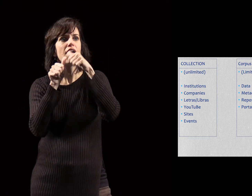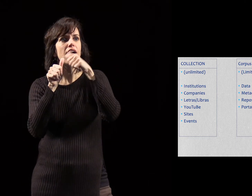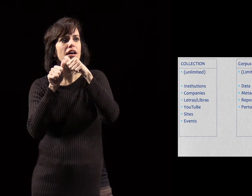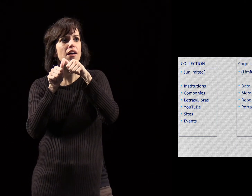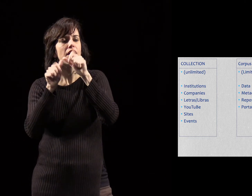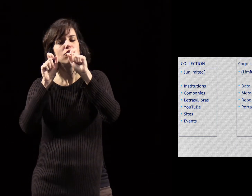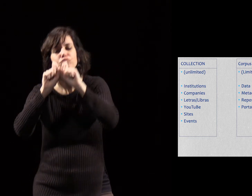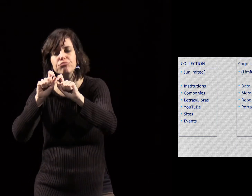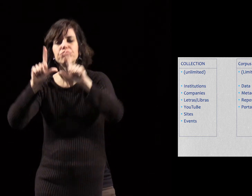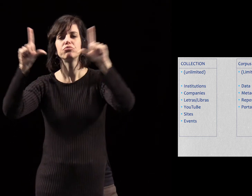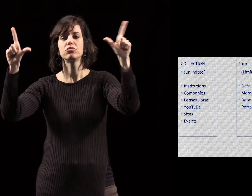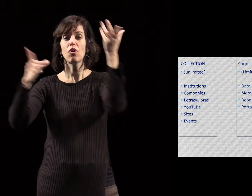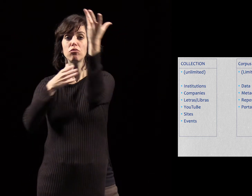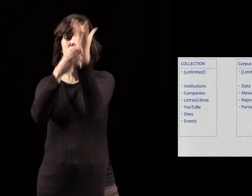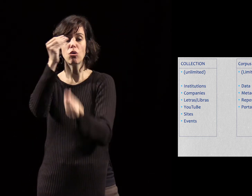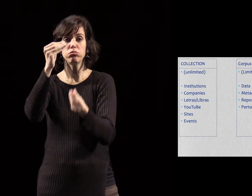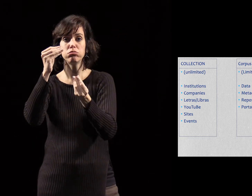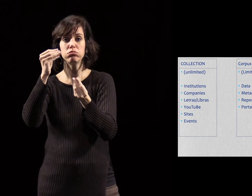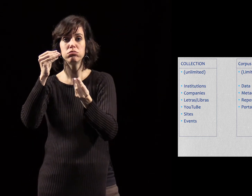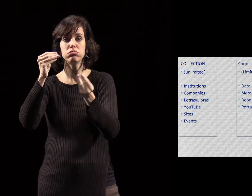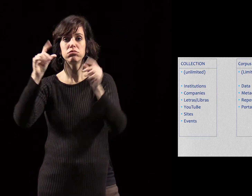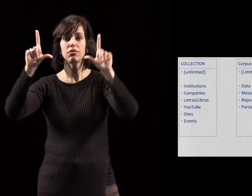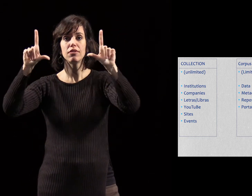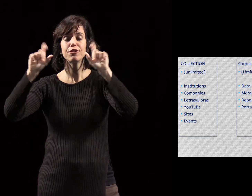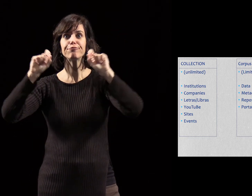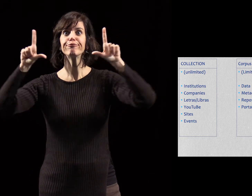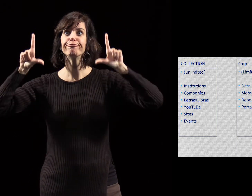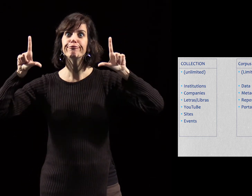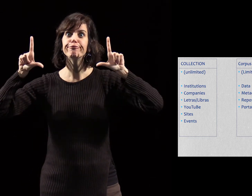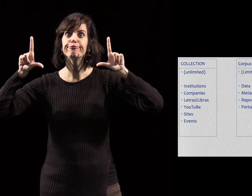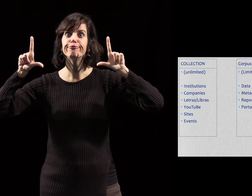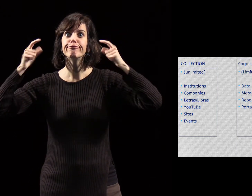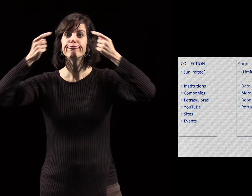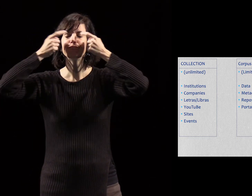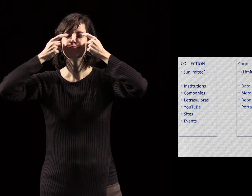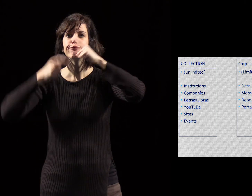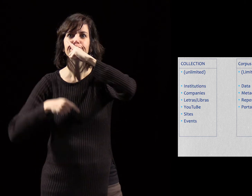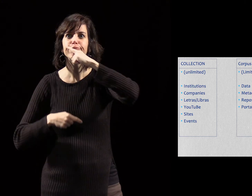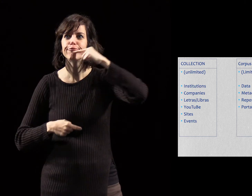And I remember one time I had saved this one video. When I clicked to watch it one day,